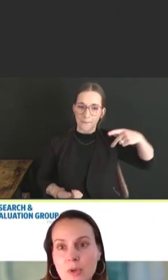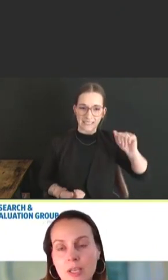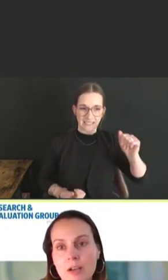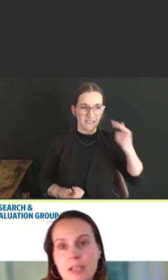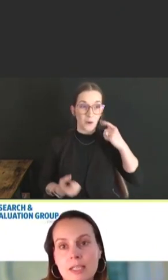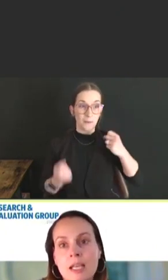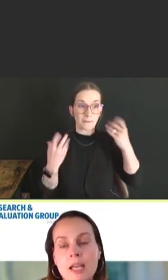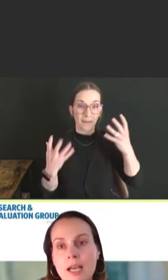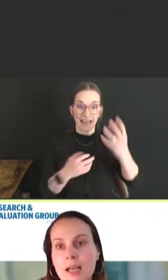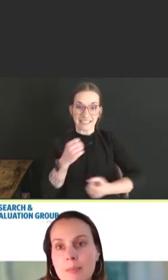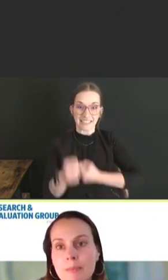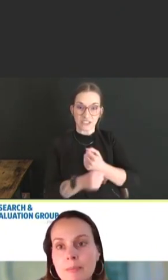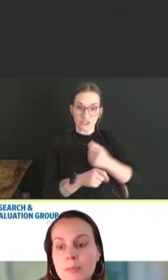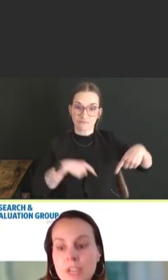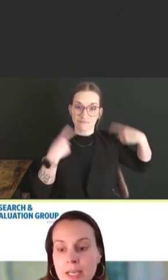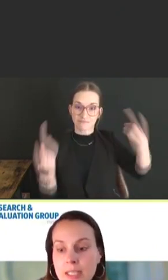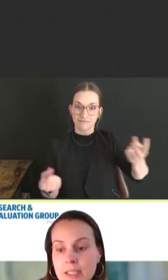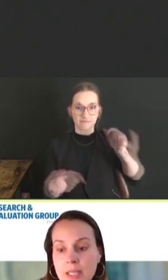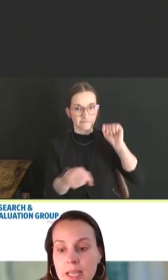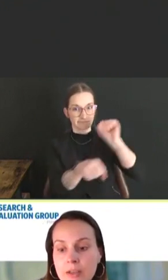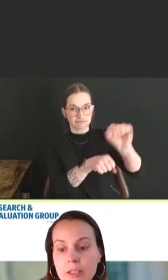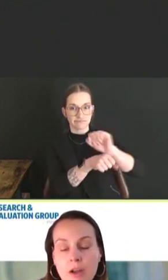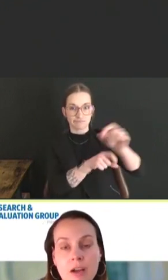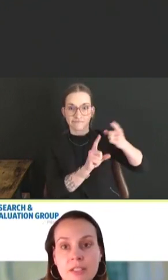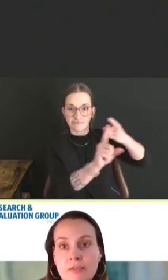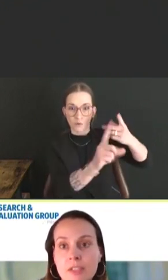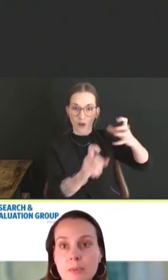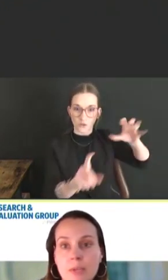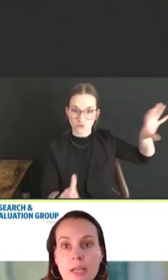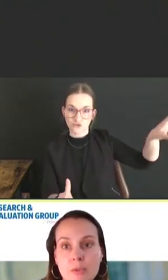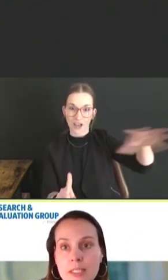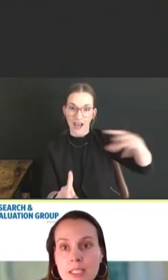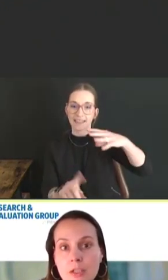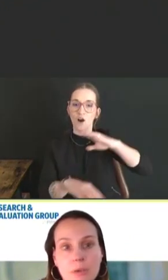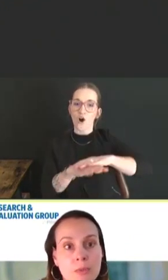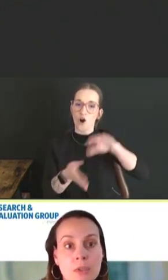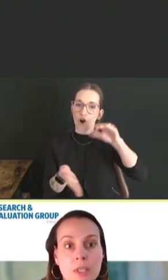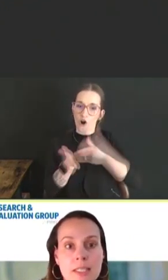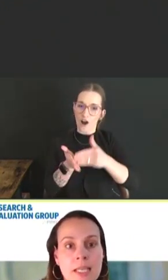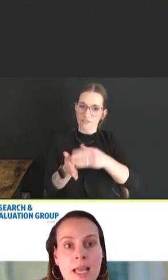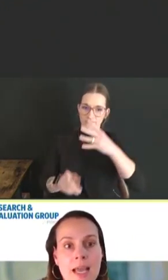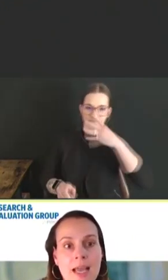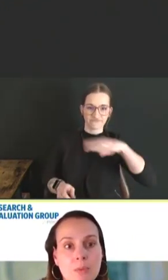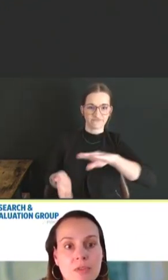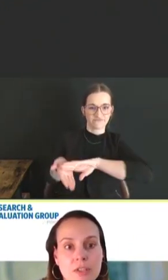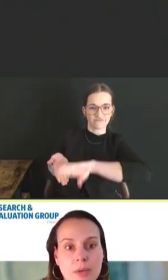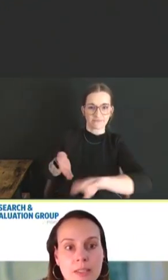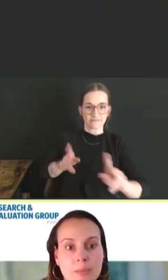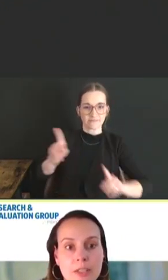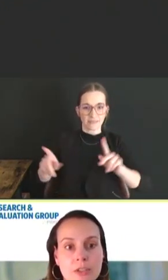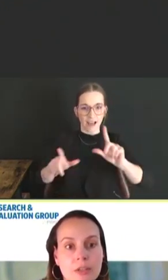working on shining some light on often invisible LGBTQ communities and we've also had the pleasure